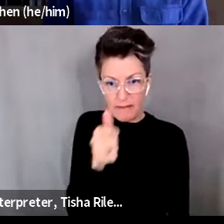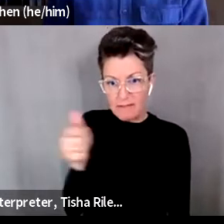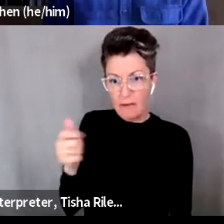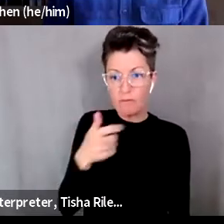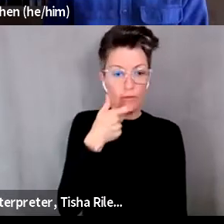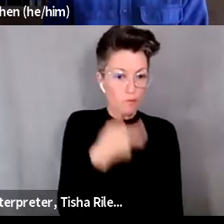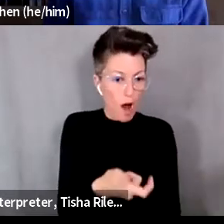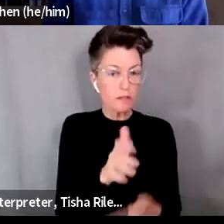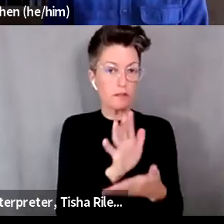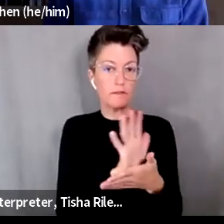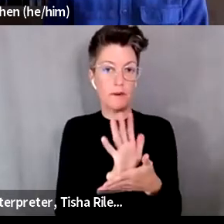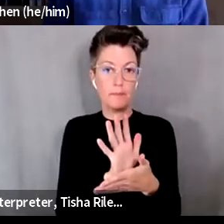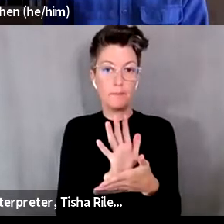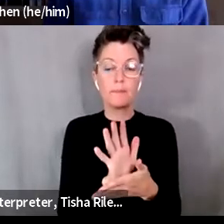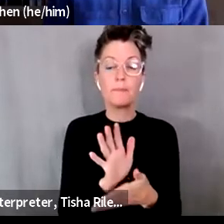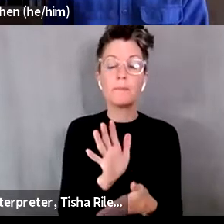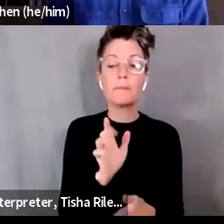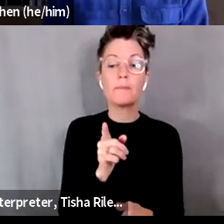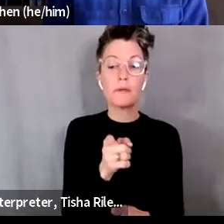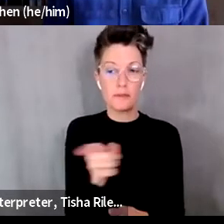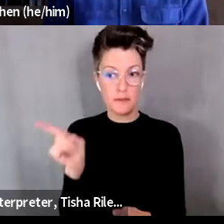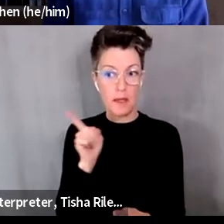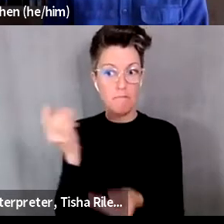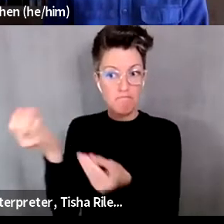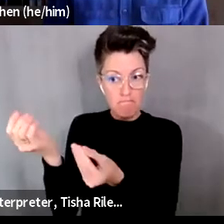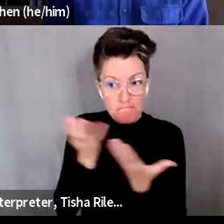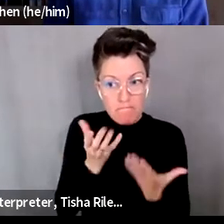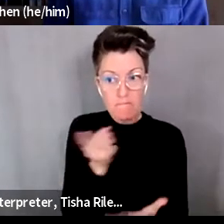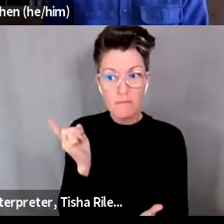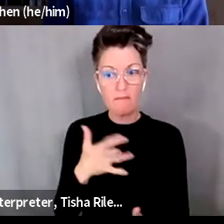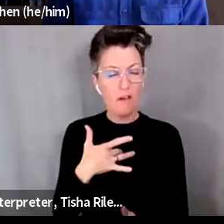who, who've, who've reported getting insight about that,